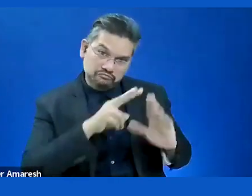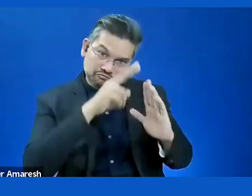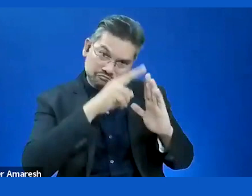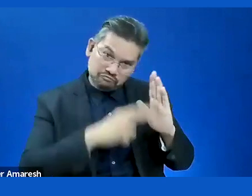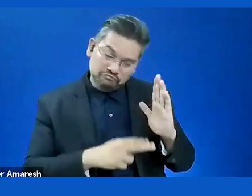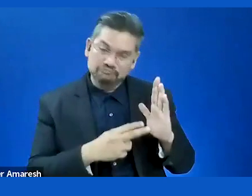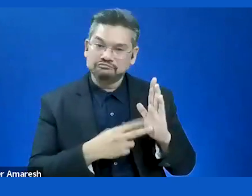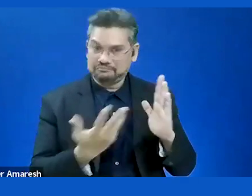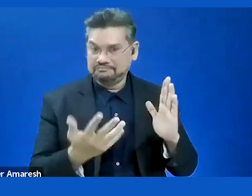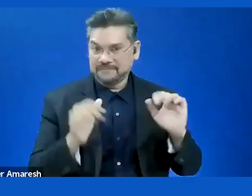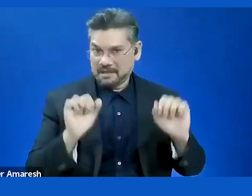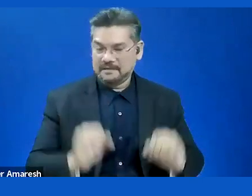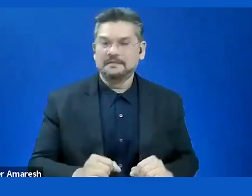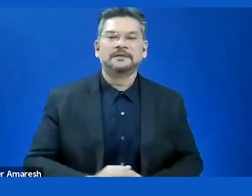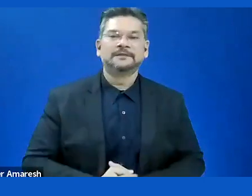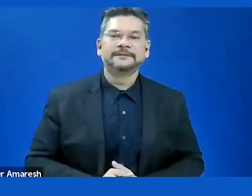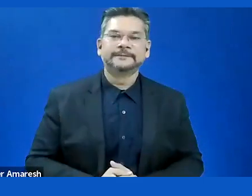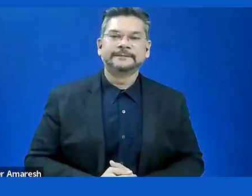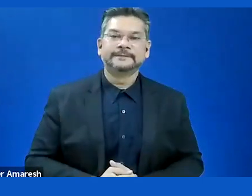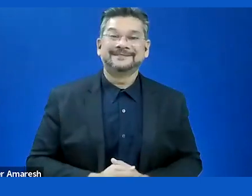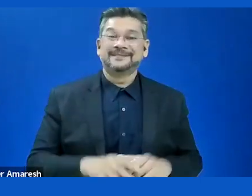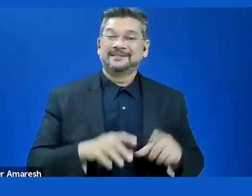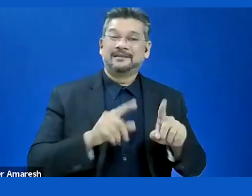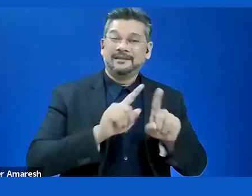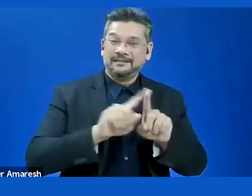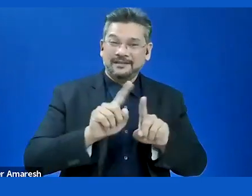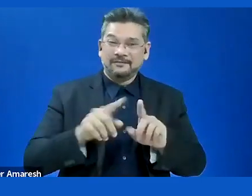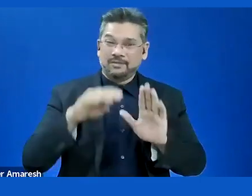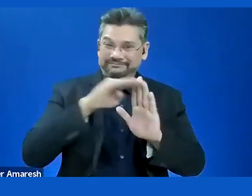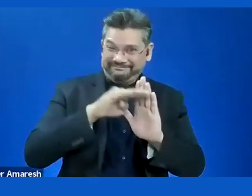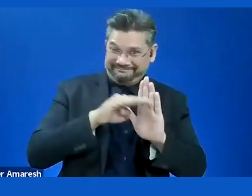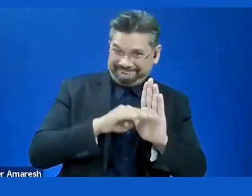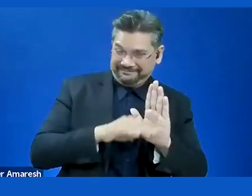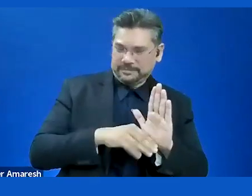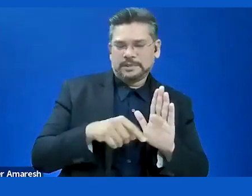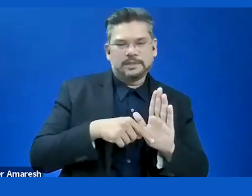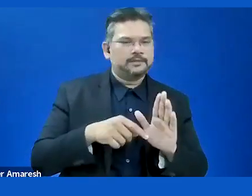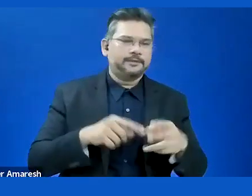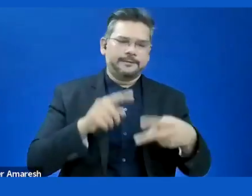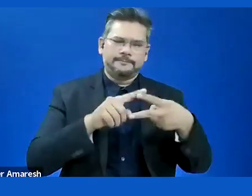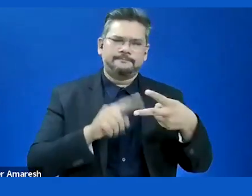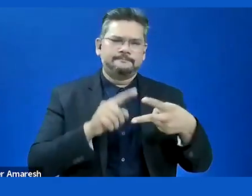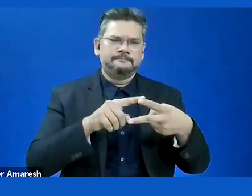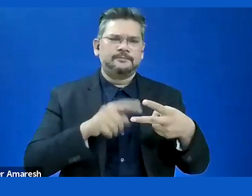So both Directive, same goal. Both part of the broader European strategy for the rights